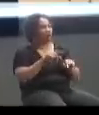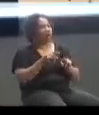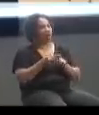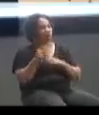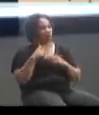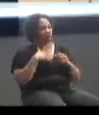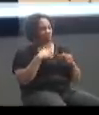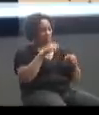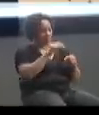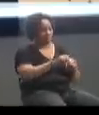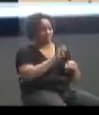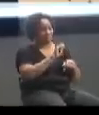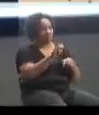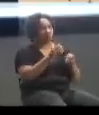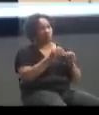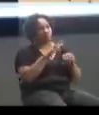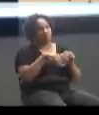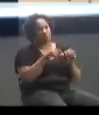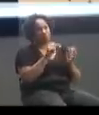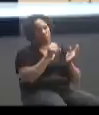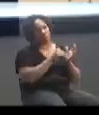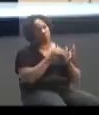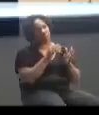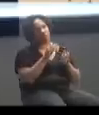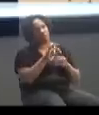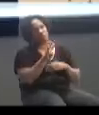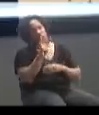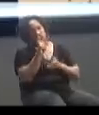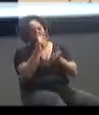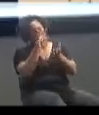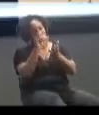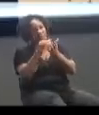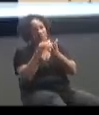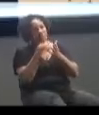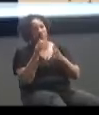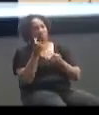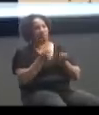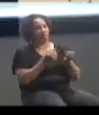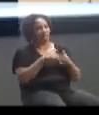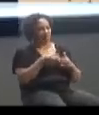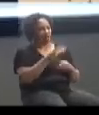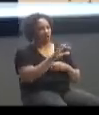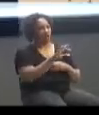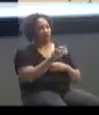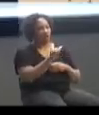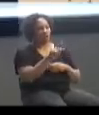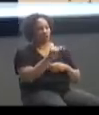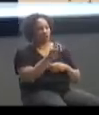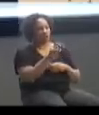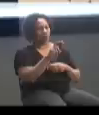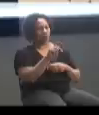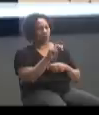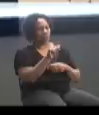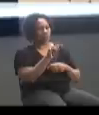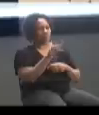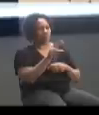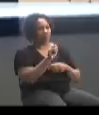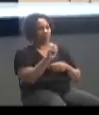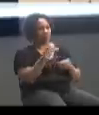IN THE SOUTHEAST ALONE MORE THAN 20,000 OF OUR 40,000 VEHICLES ARE ALTERNATIVE FUEL VEHICLES.